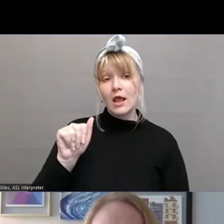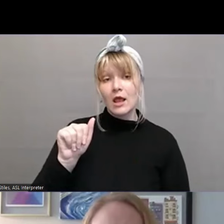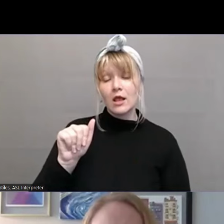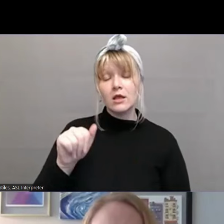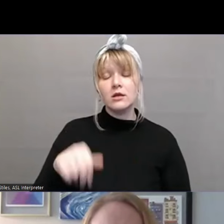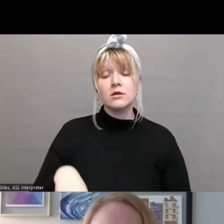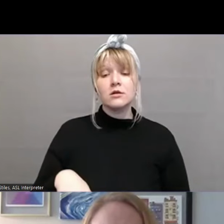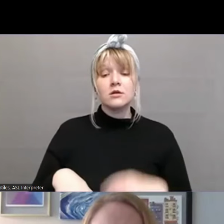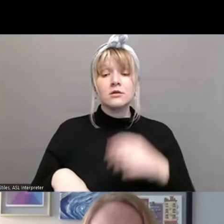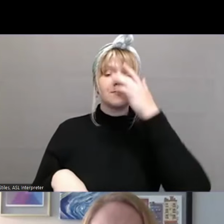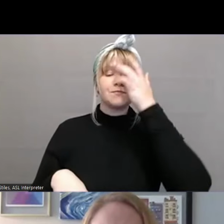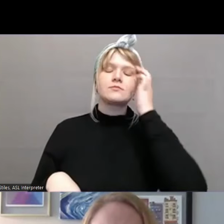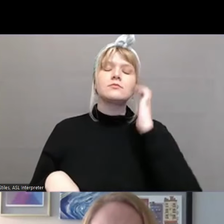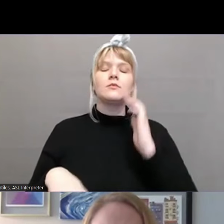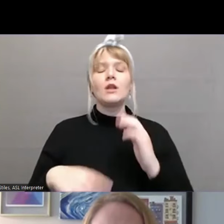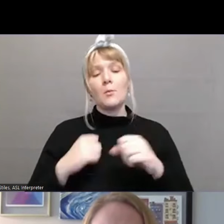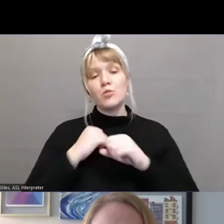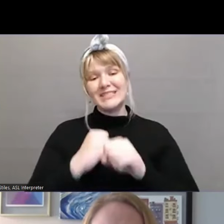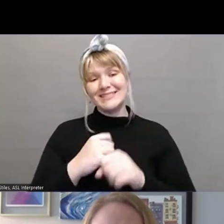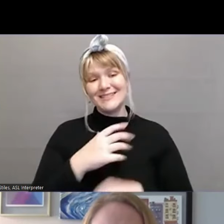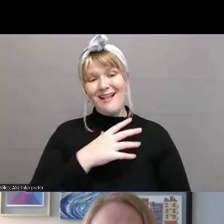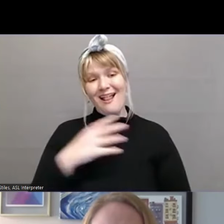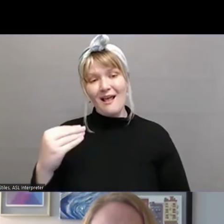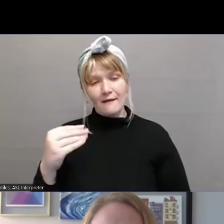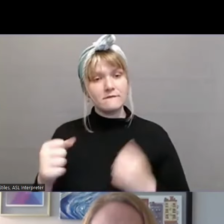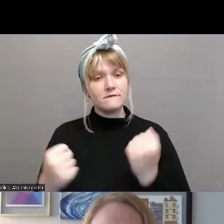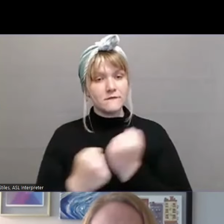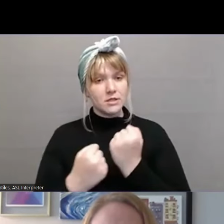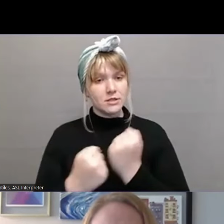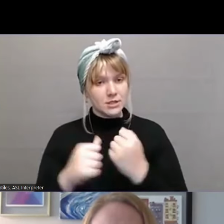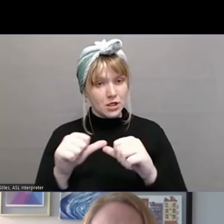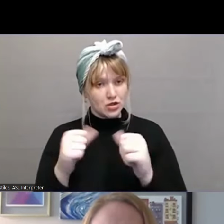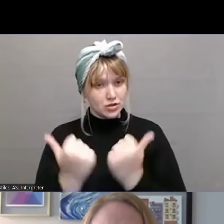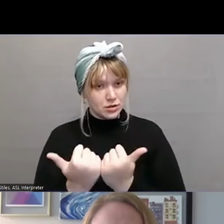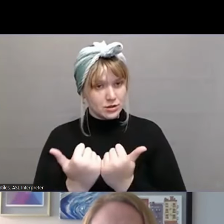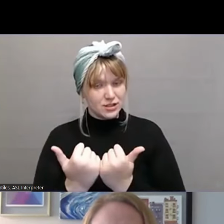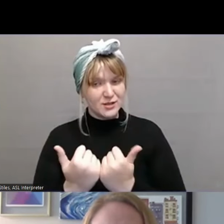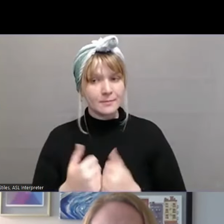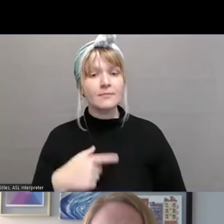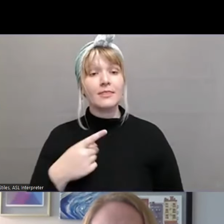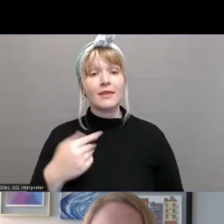have a specific wing of their agency that has a PAAT, or Protection and Advocacy for